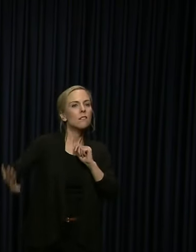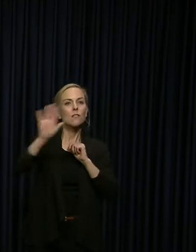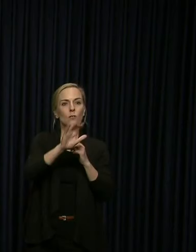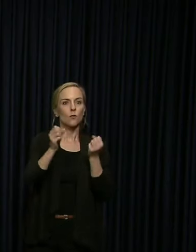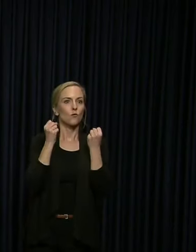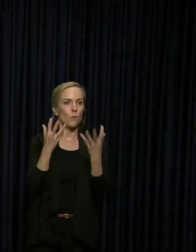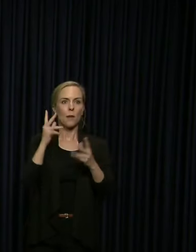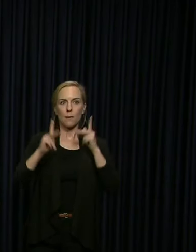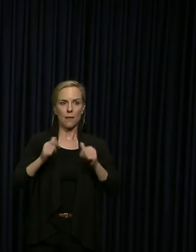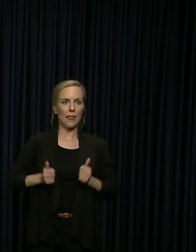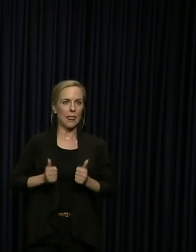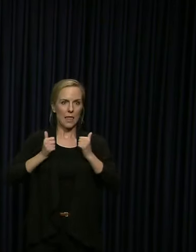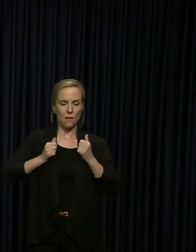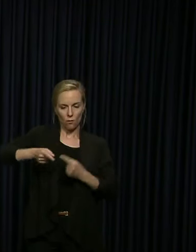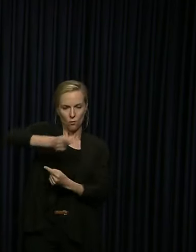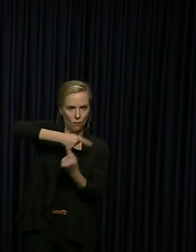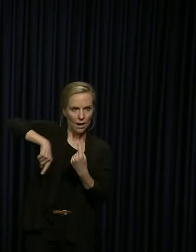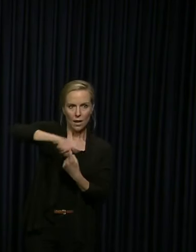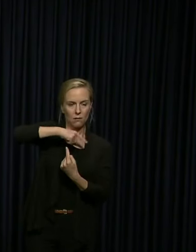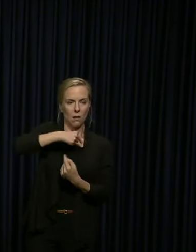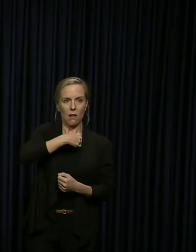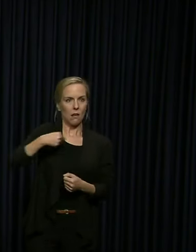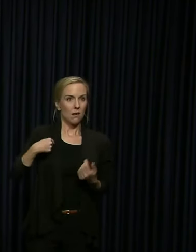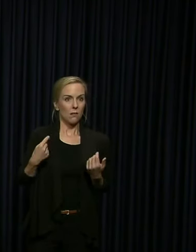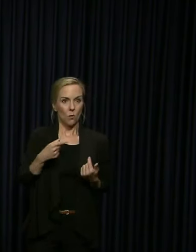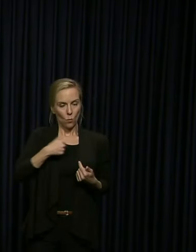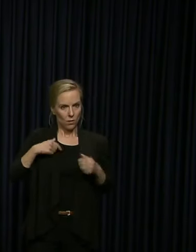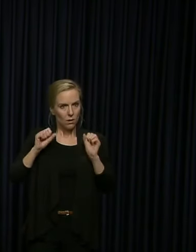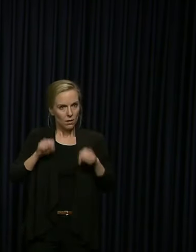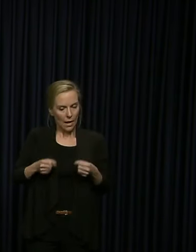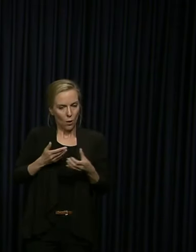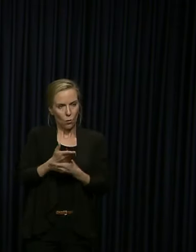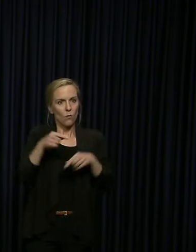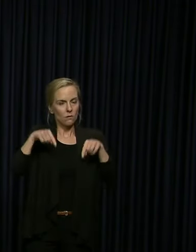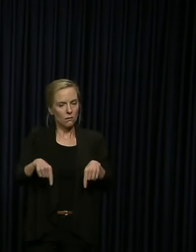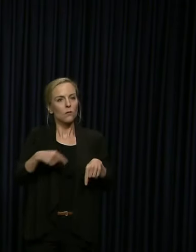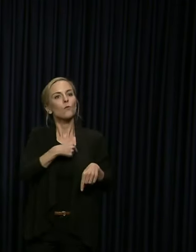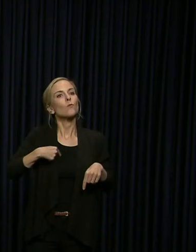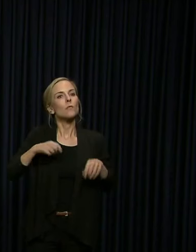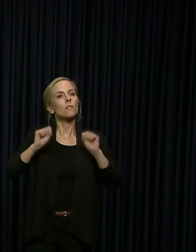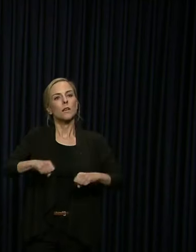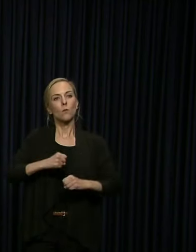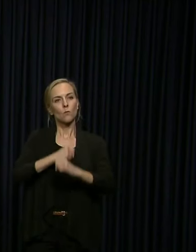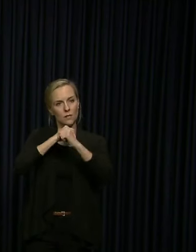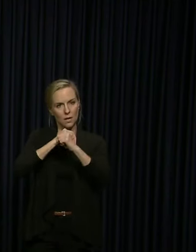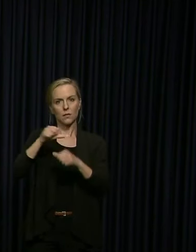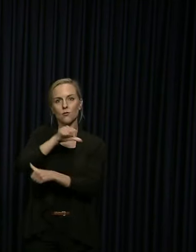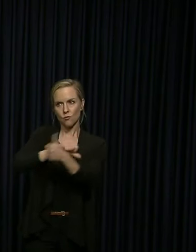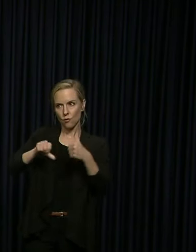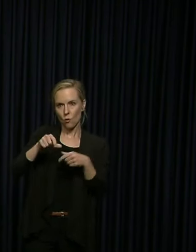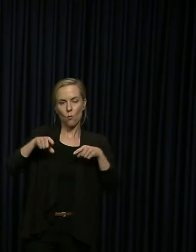WHEN YOU'RE TAKING MA THAT, AND WE WANT YOU TO DO THAT BECAUSE WE WANT YOU TO BE MENTAL,